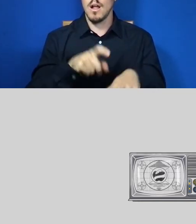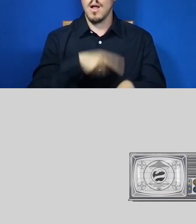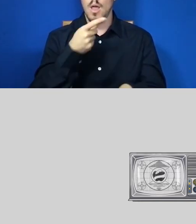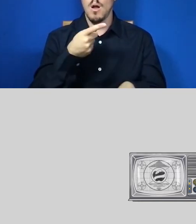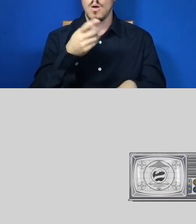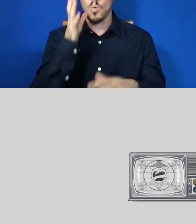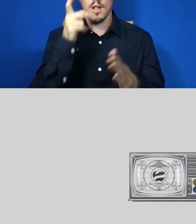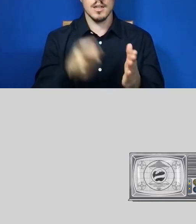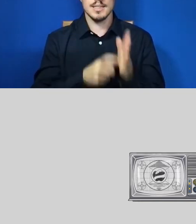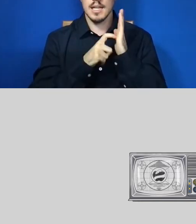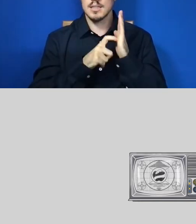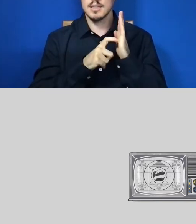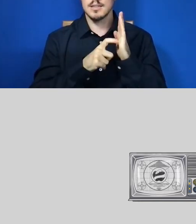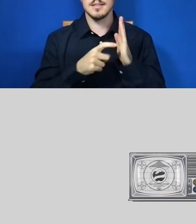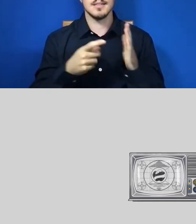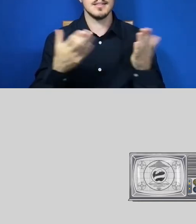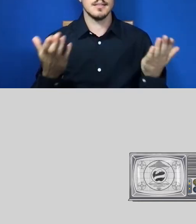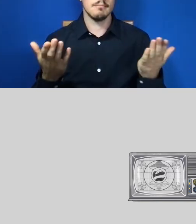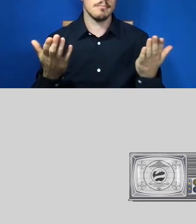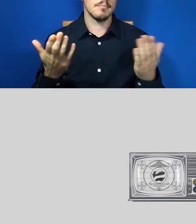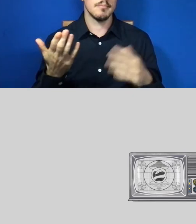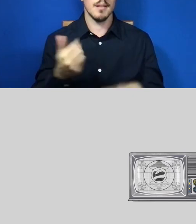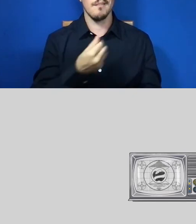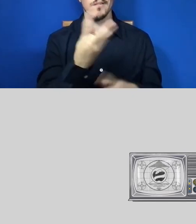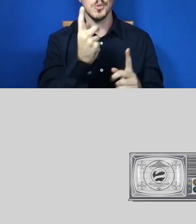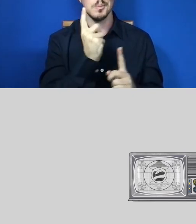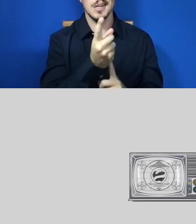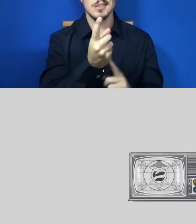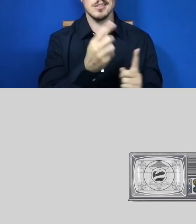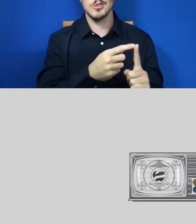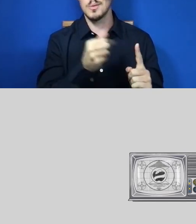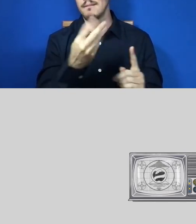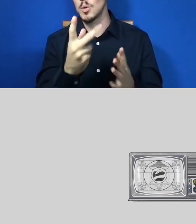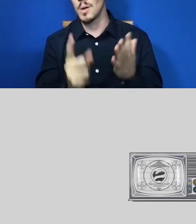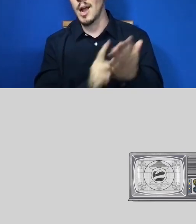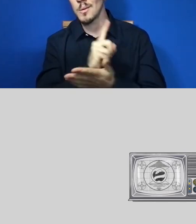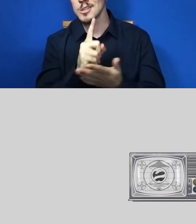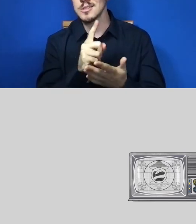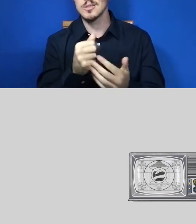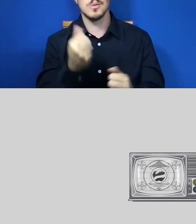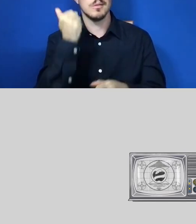The training of our model can take anywhere from a few minutes to a few hours